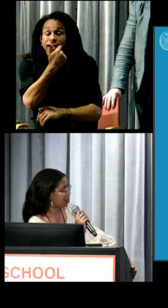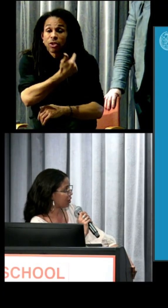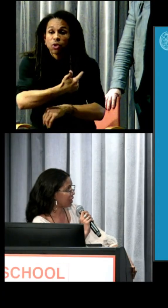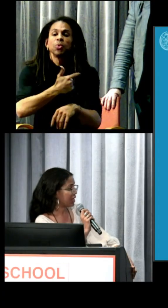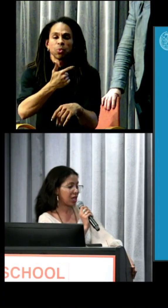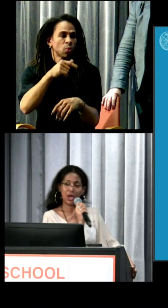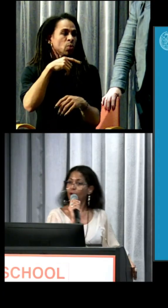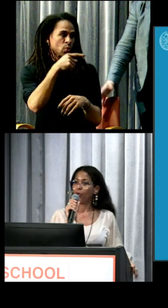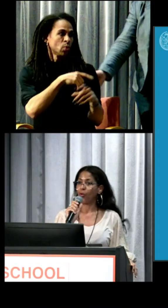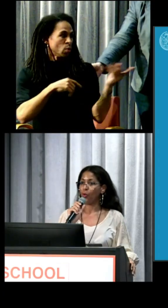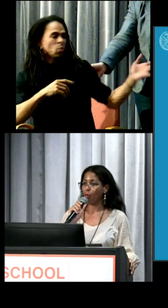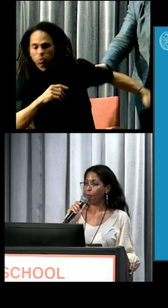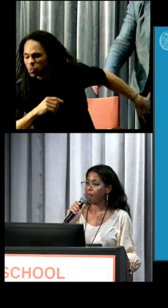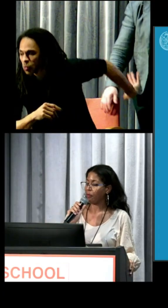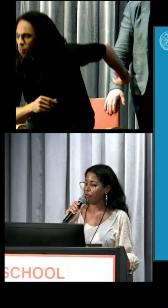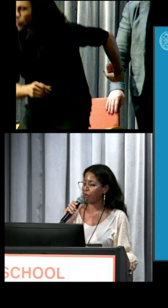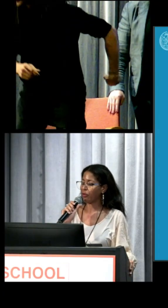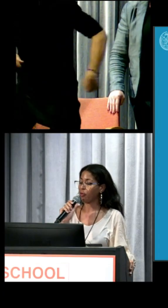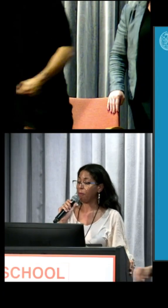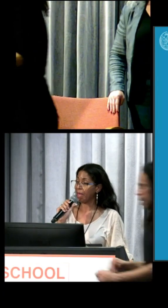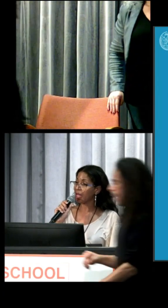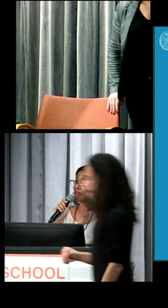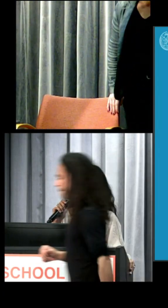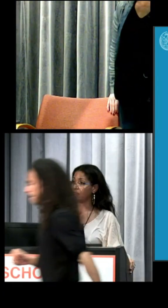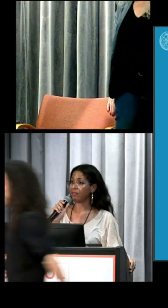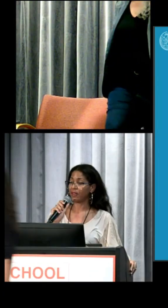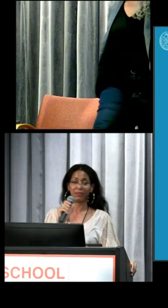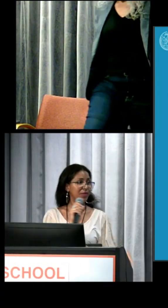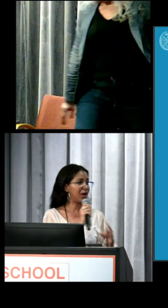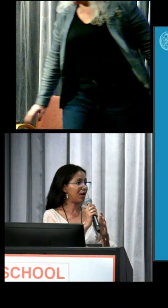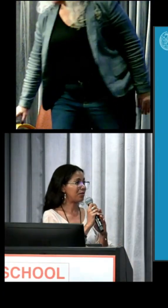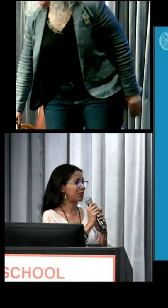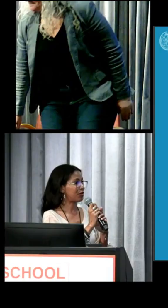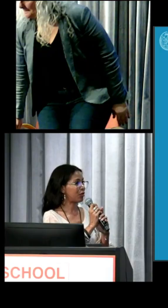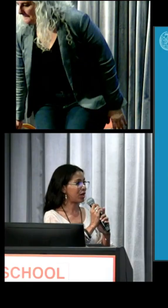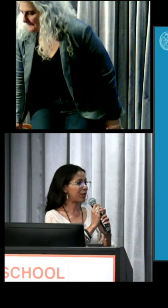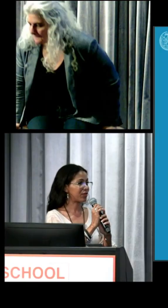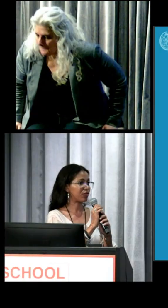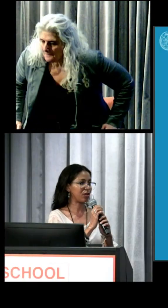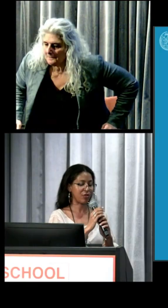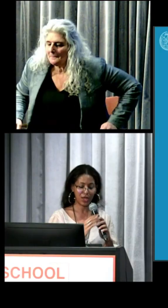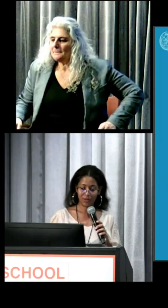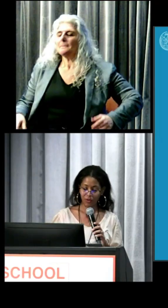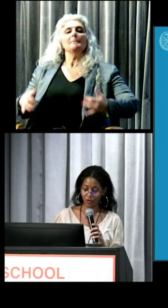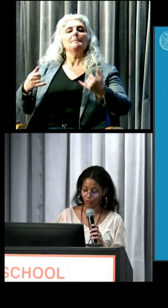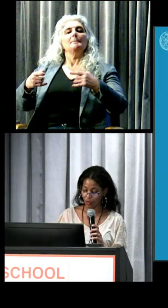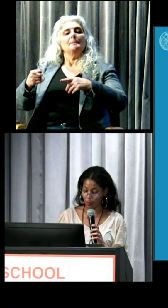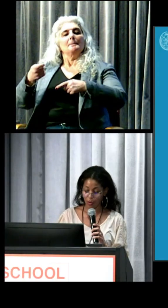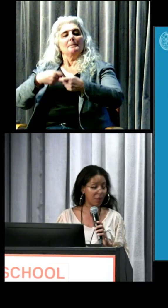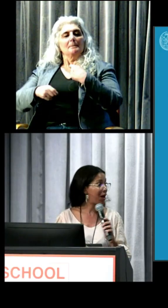we relied on auxiliary information as well, reports from other agencies to try to get at that